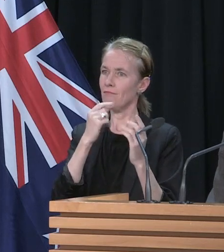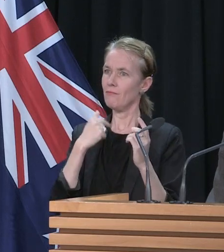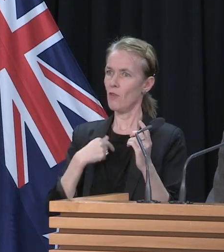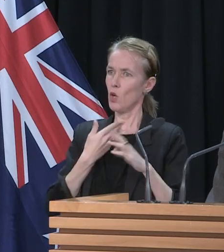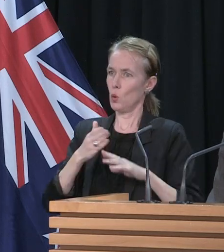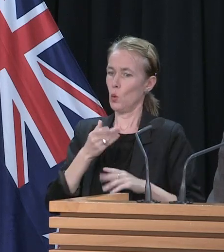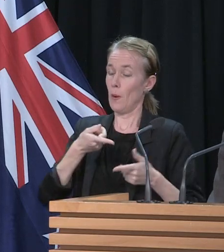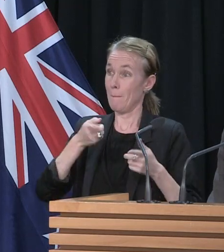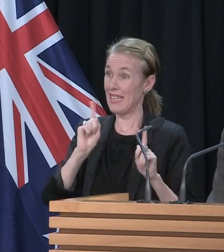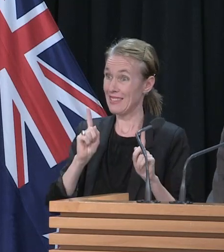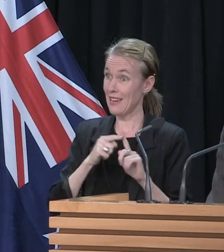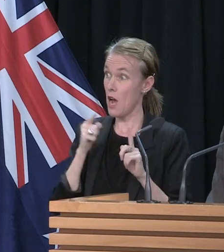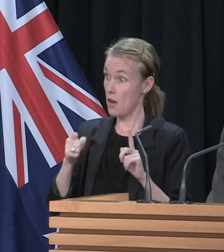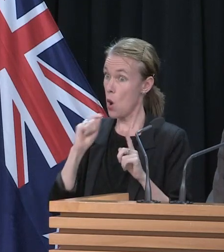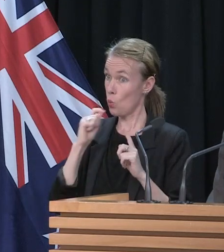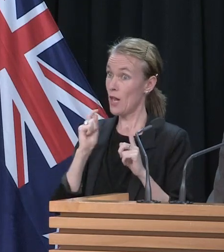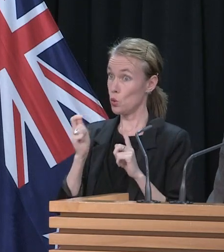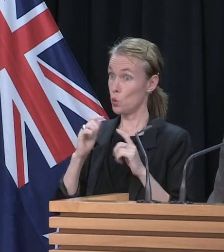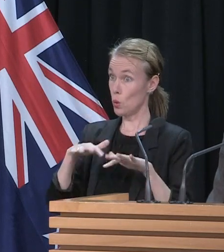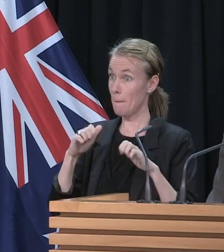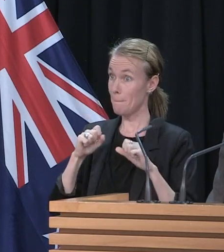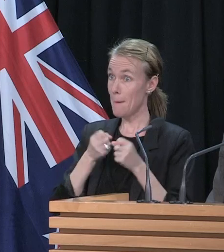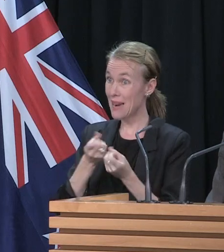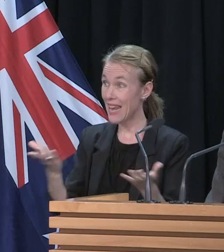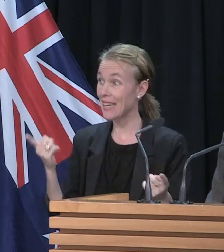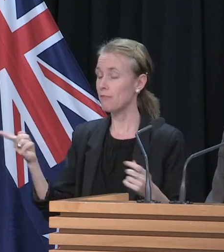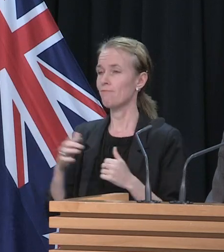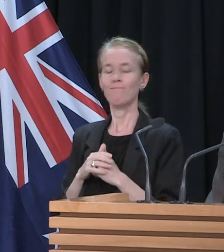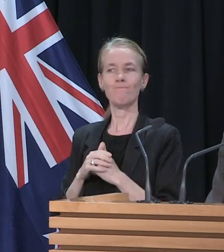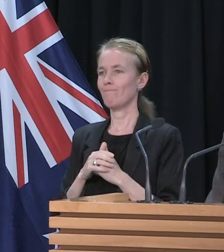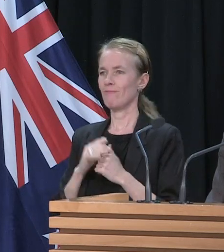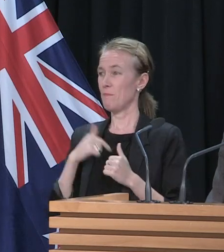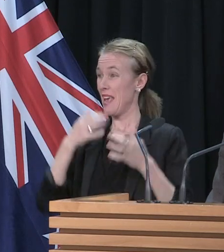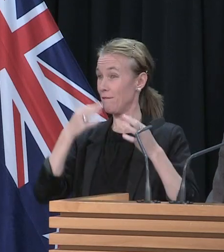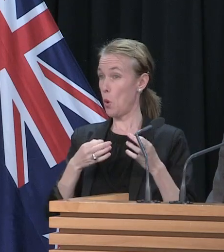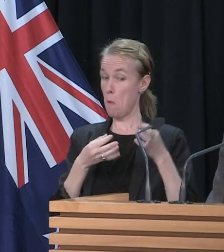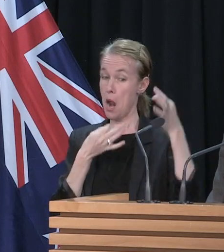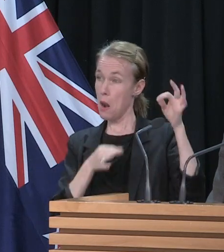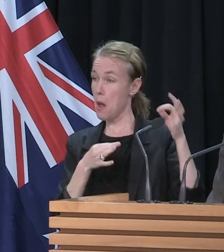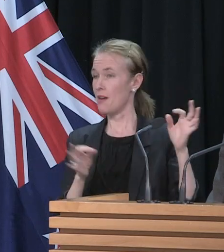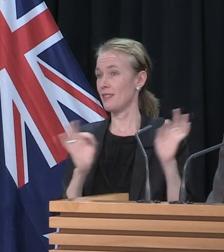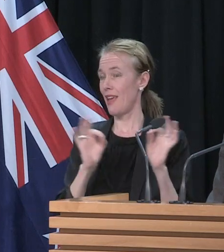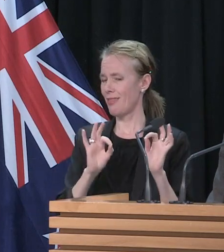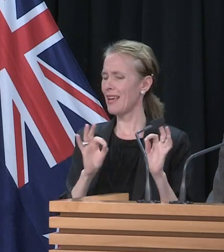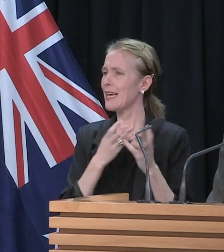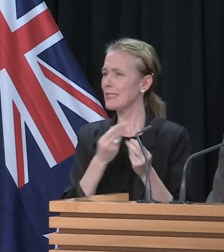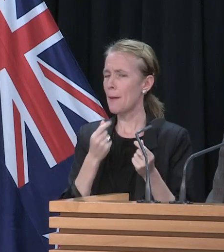briefing materials that were largely a compilation of existing information that was available. I understand my